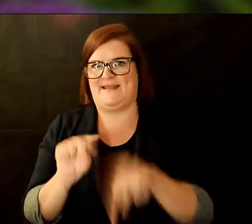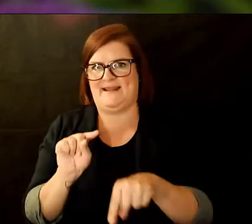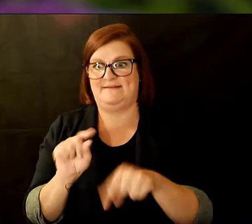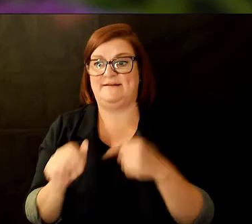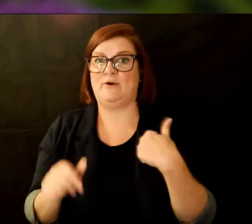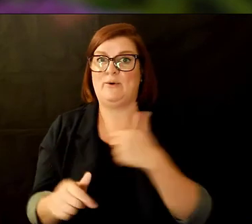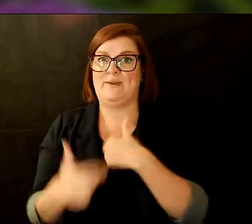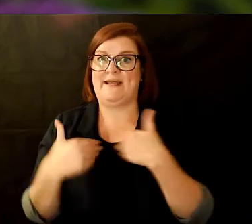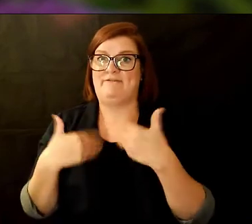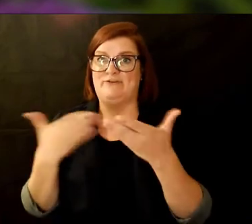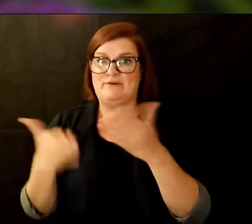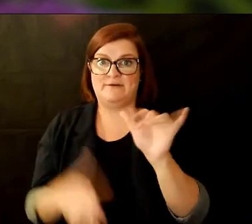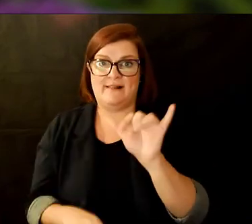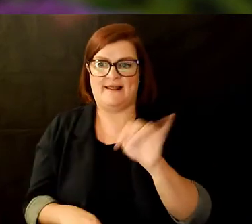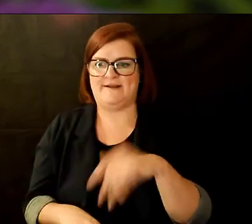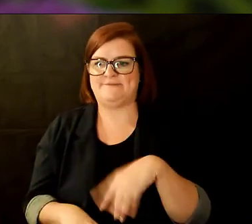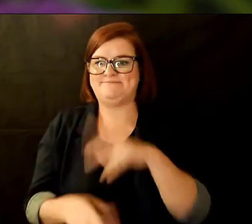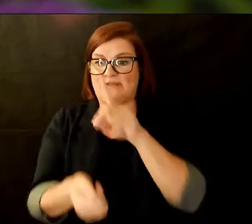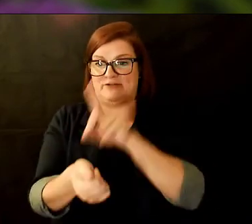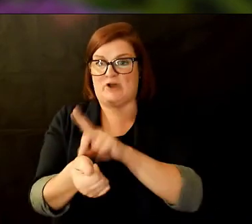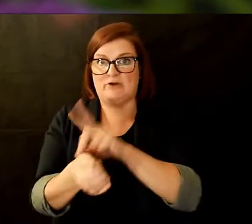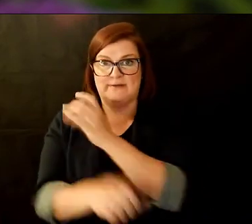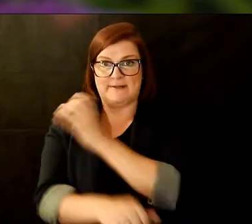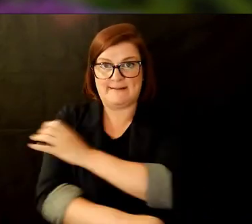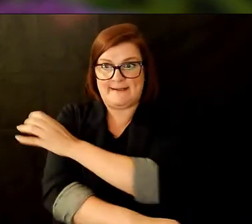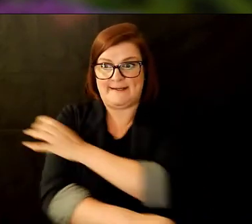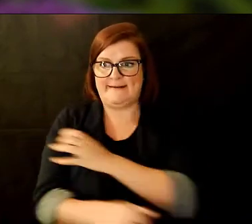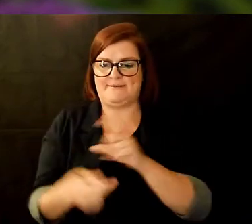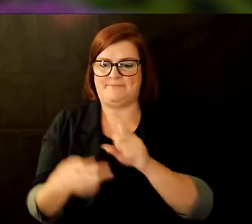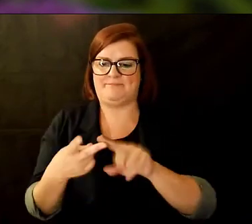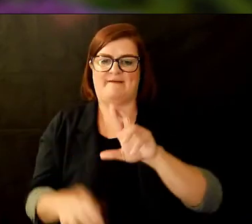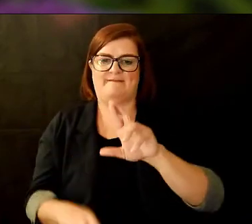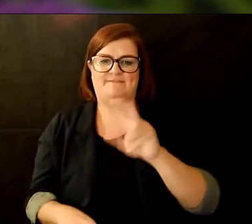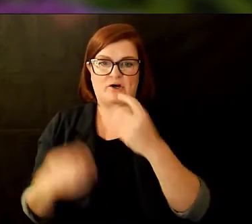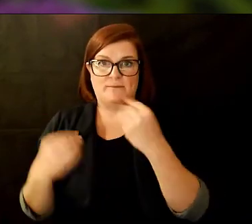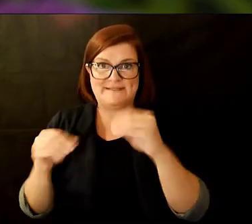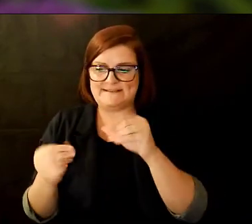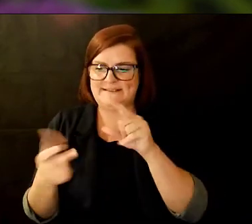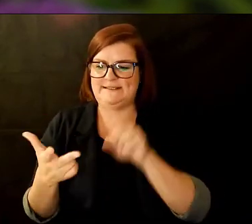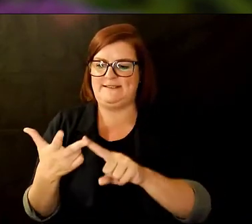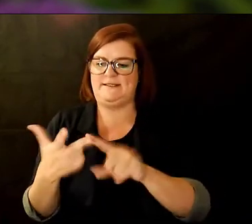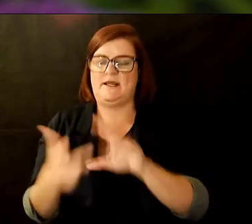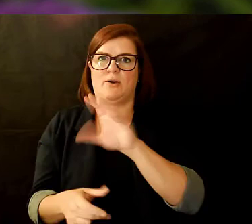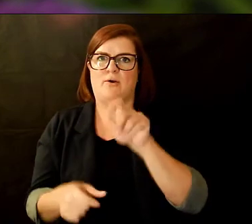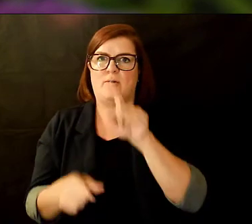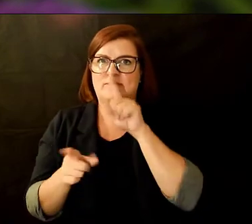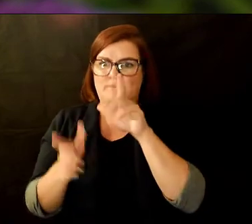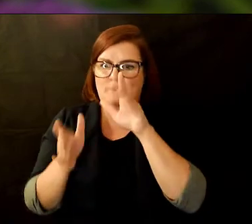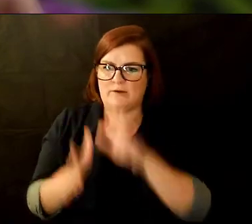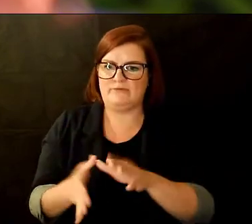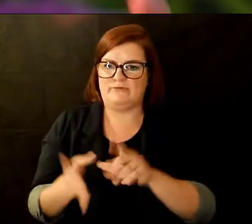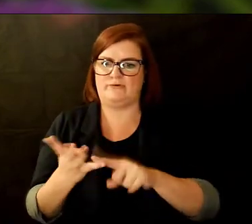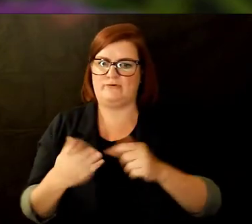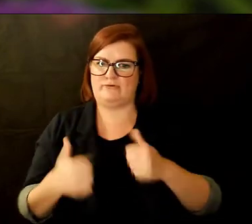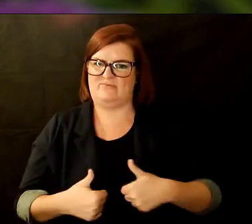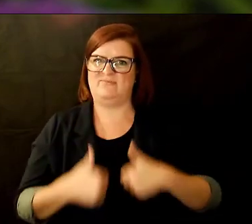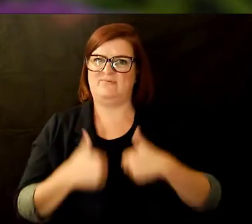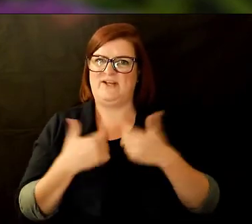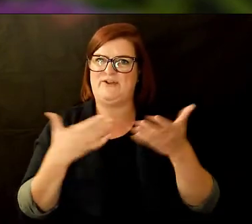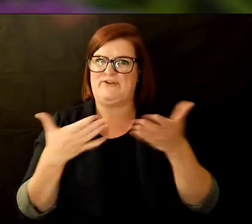We have services like our primary care clinic, our pharmacy, our Co-Responders, our residential services.